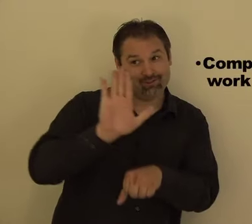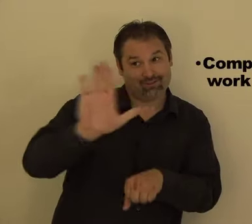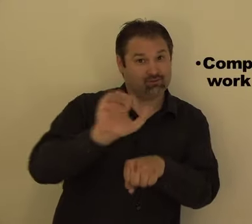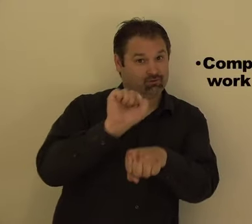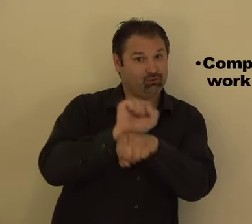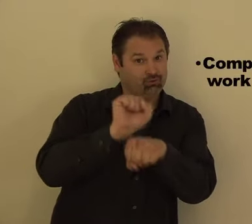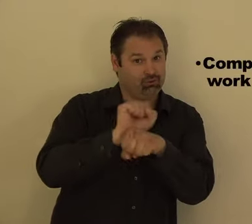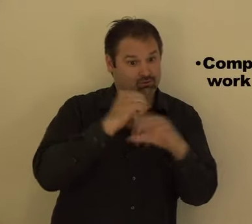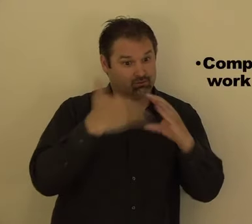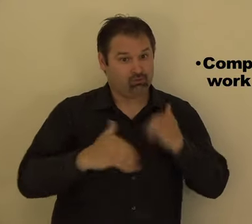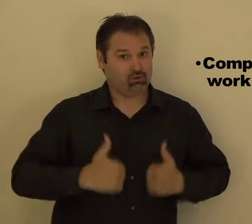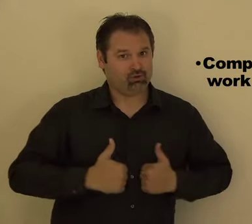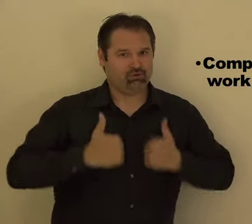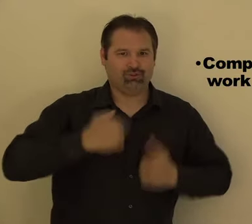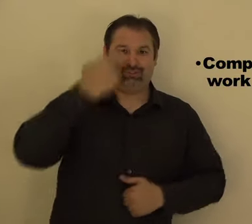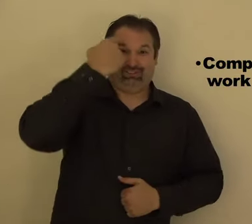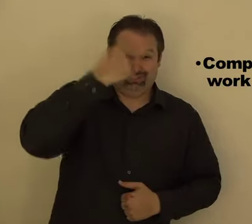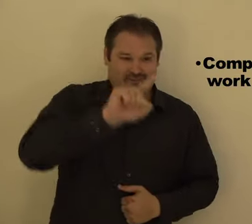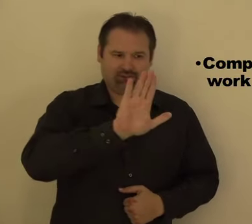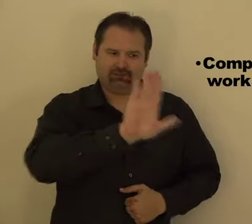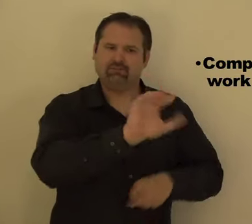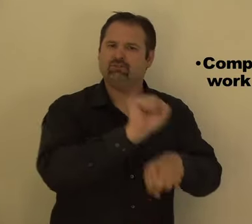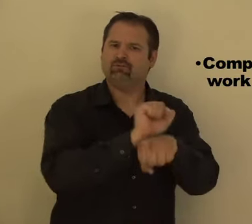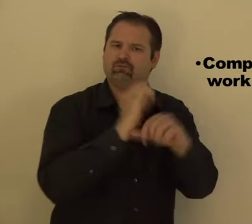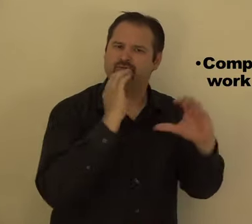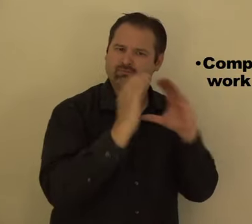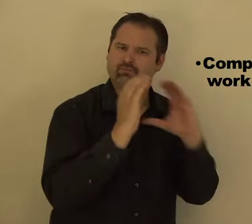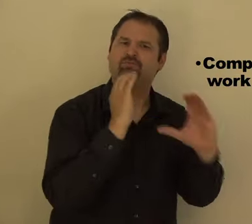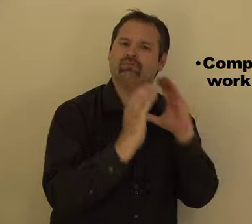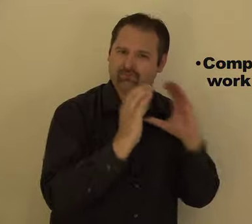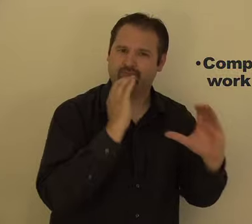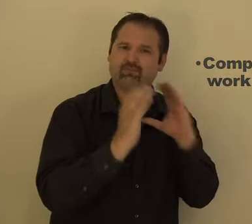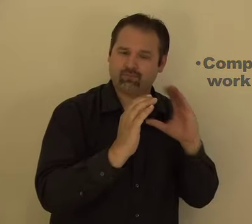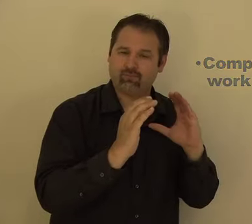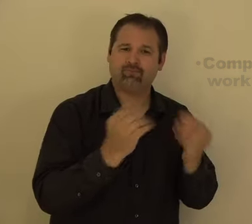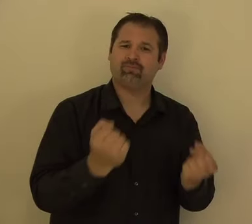Many companies monitor their technology use, so you should